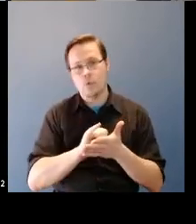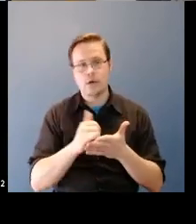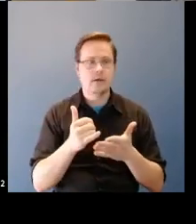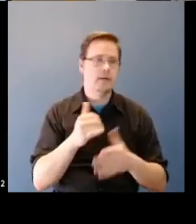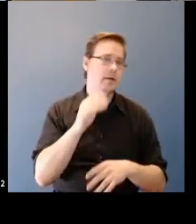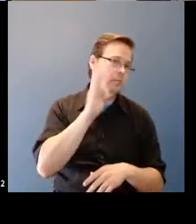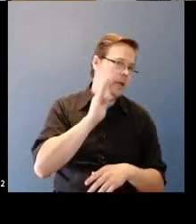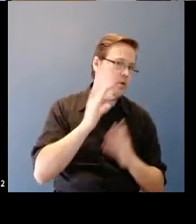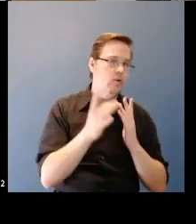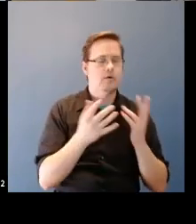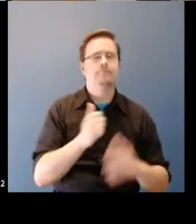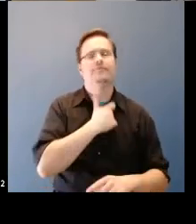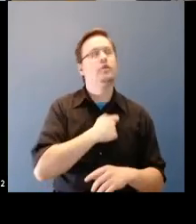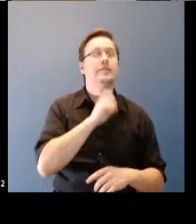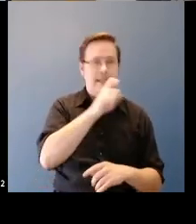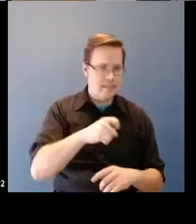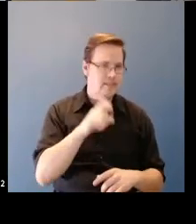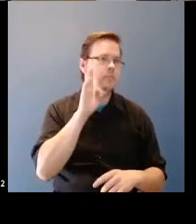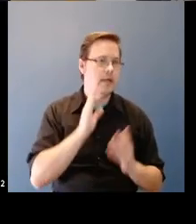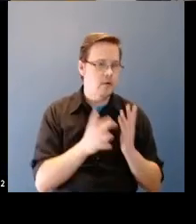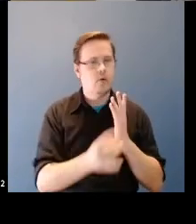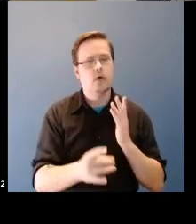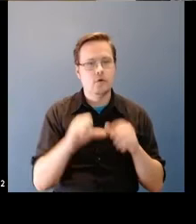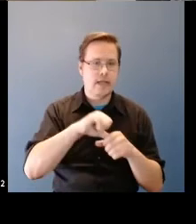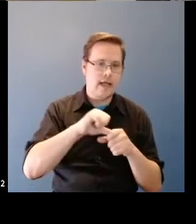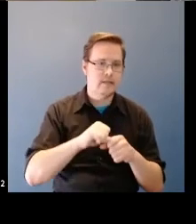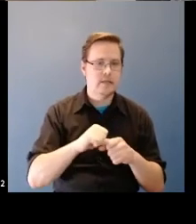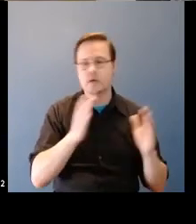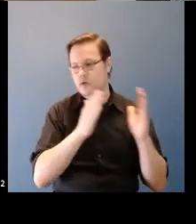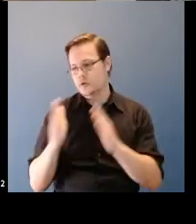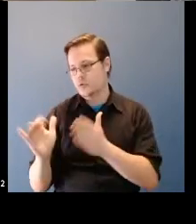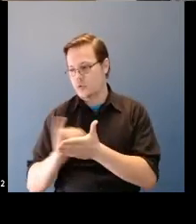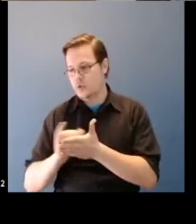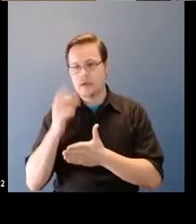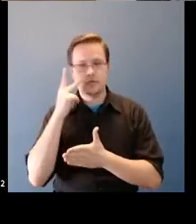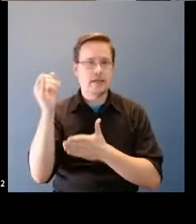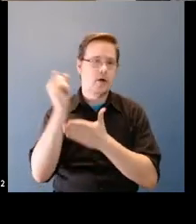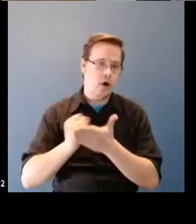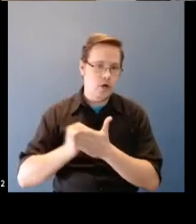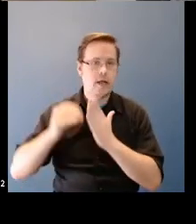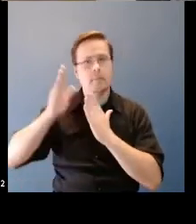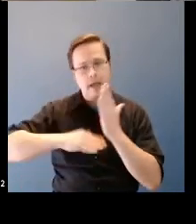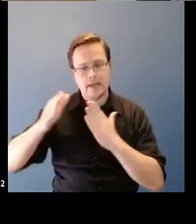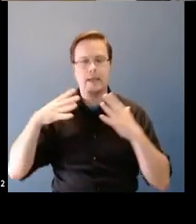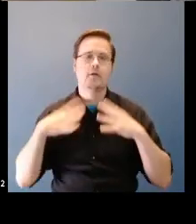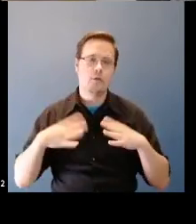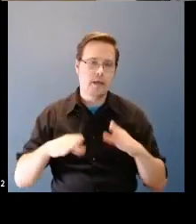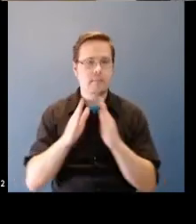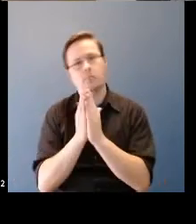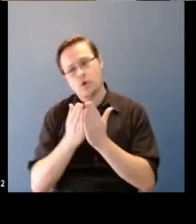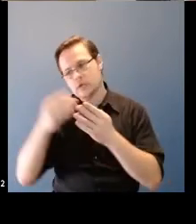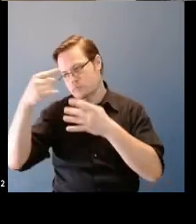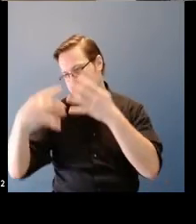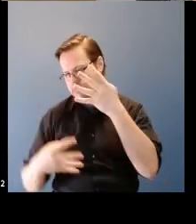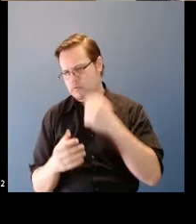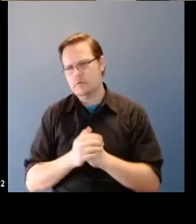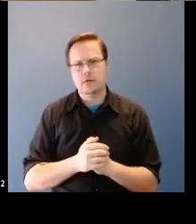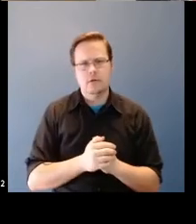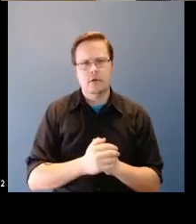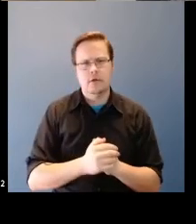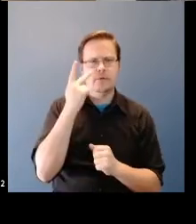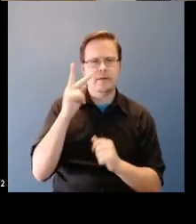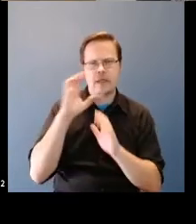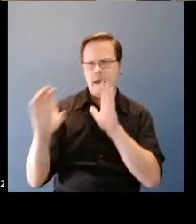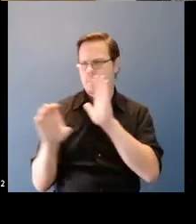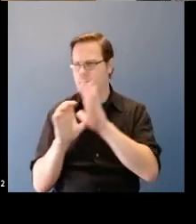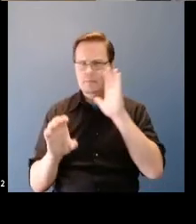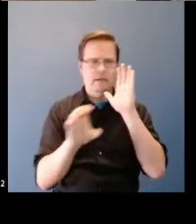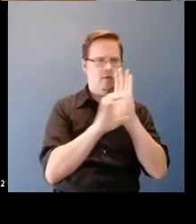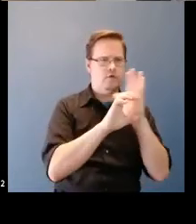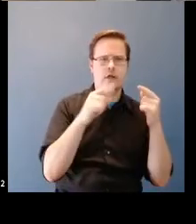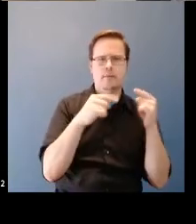Martin Wattenberg: For Texas, whereas apparently in New York, we see art painting clothing books, etc, and it becomes sort of a portrait of what has been I what was embedded in that training.